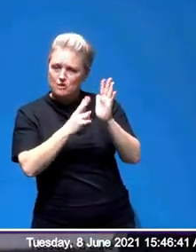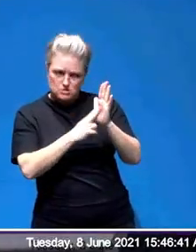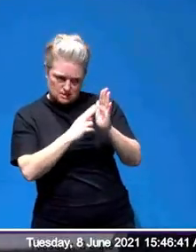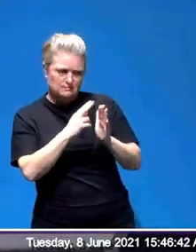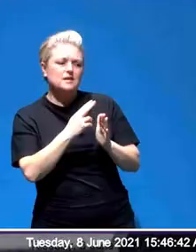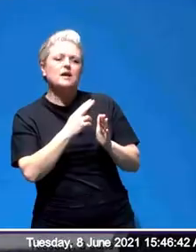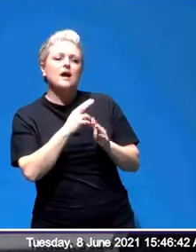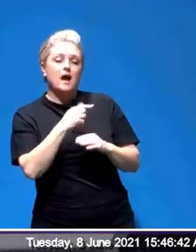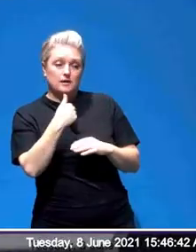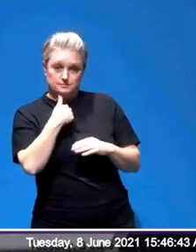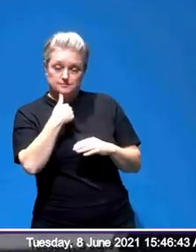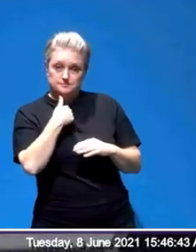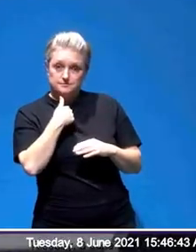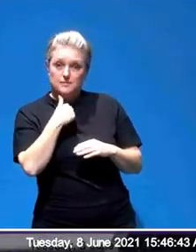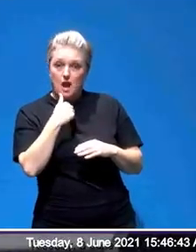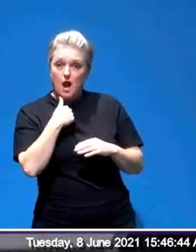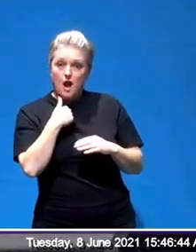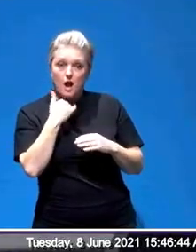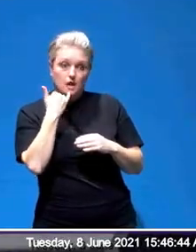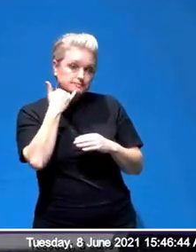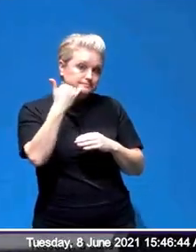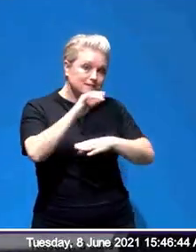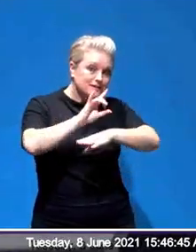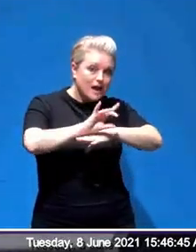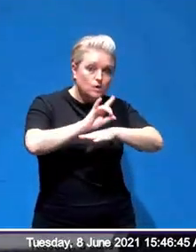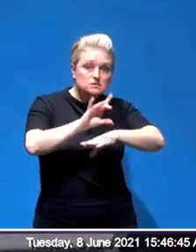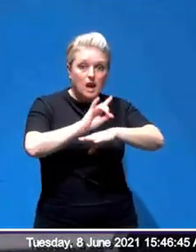counsellors around providing in the first instance.